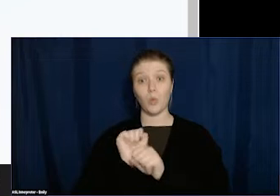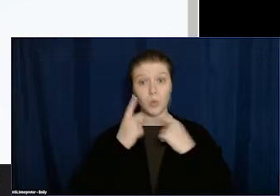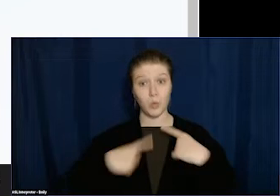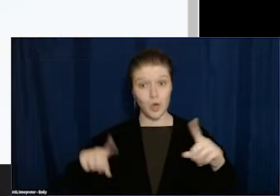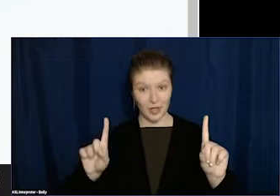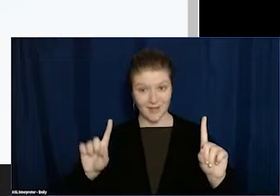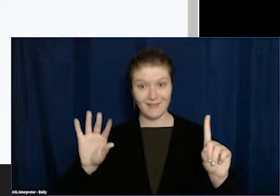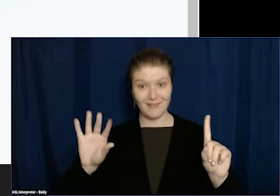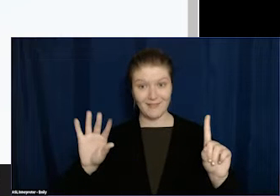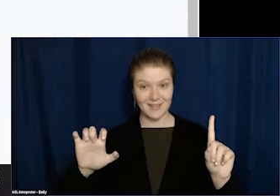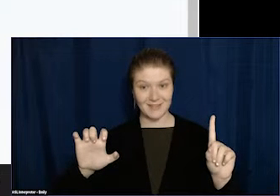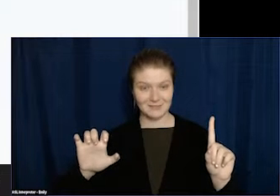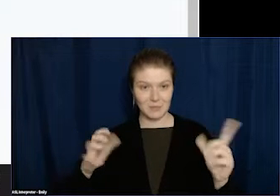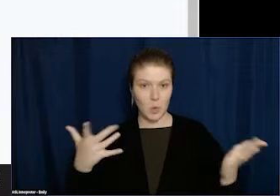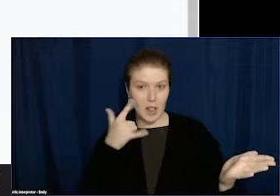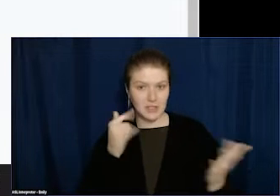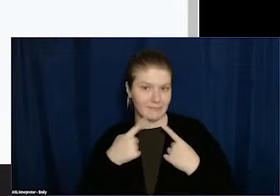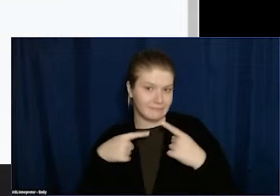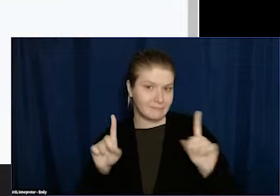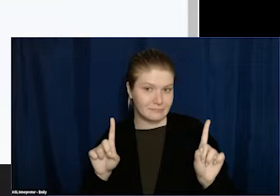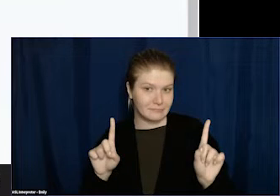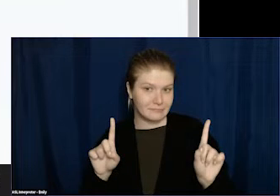I'm just going to go ahead and upload this.